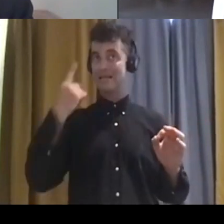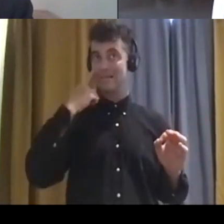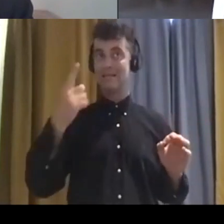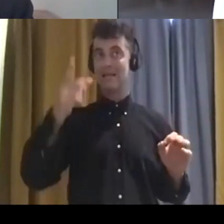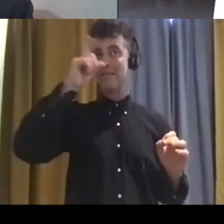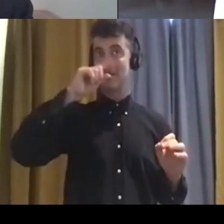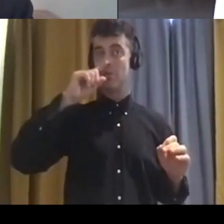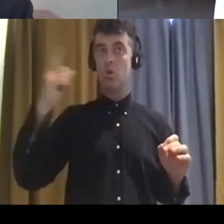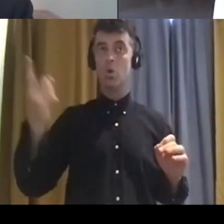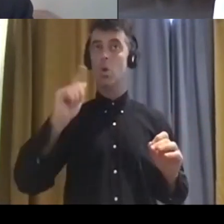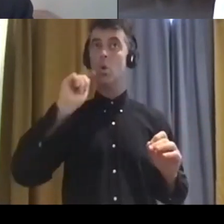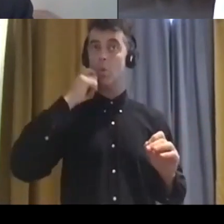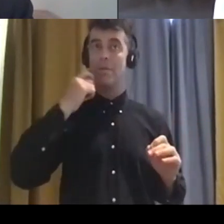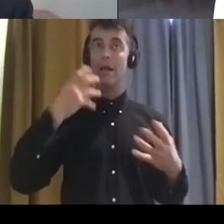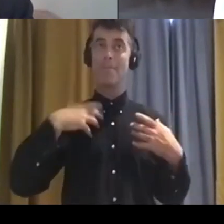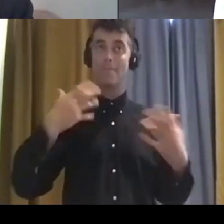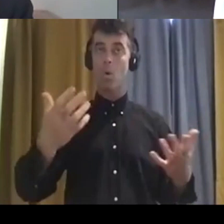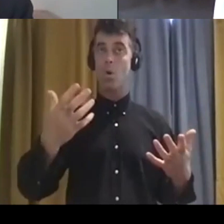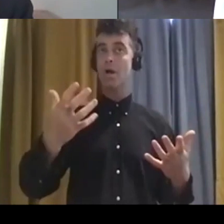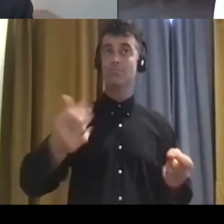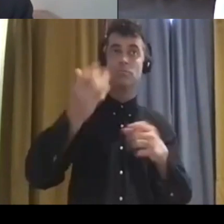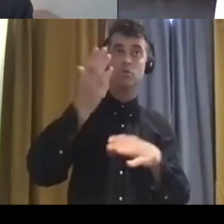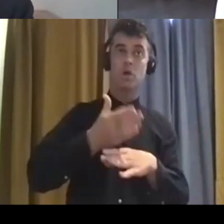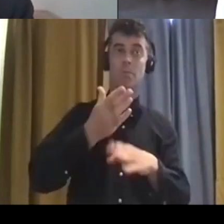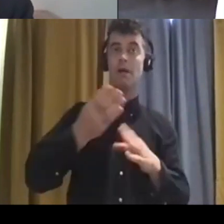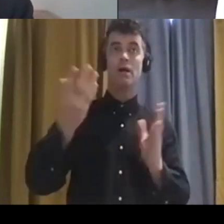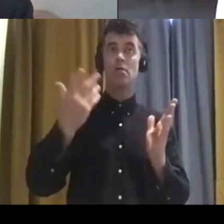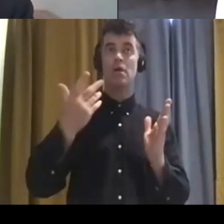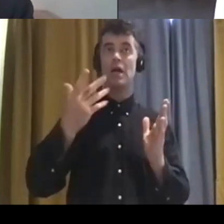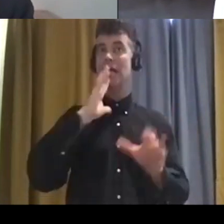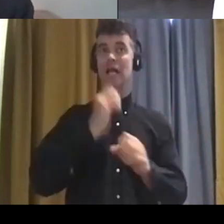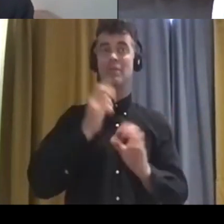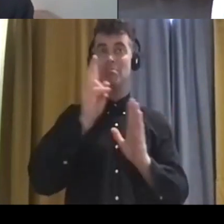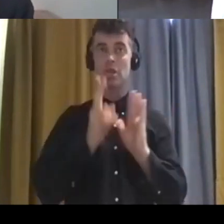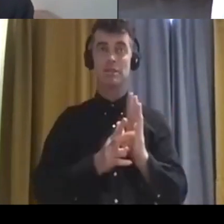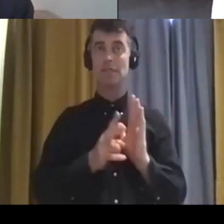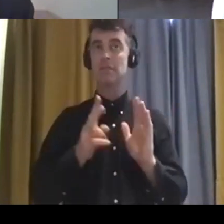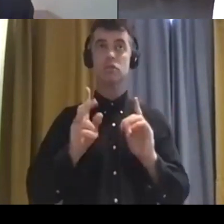people who will be in more employment, the policy landscapes is there, the efficiency